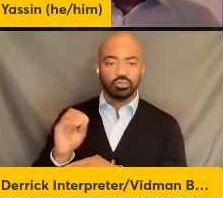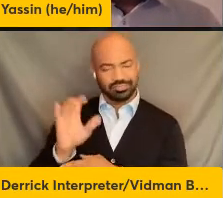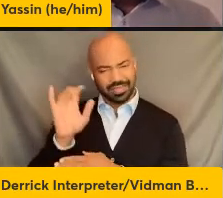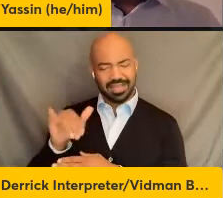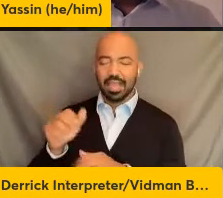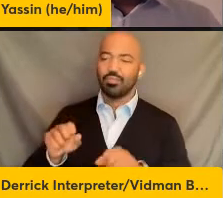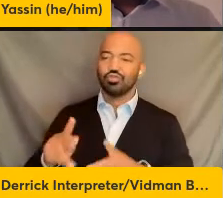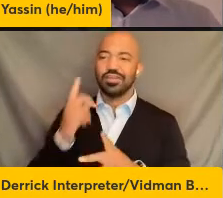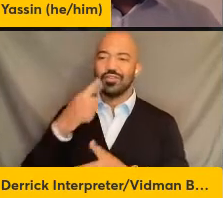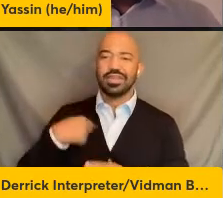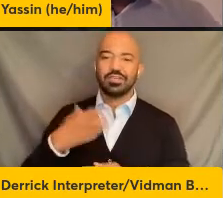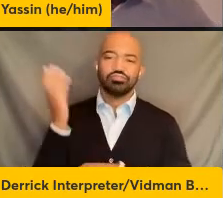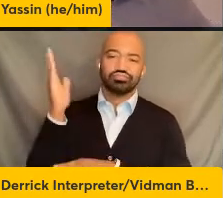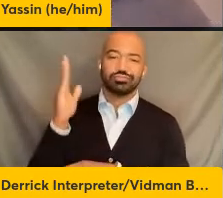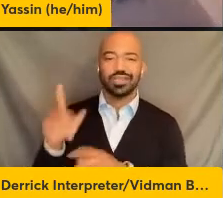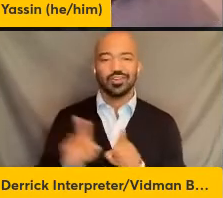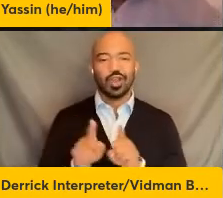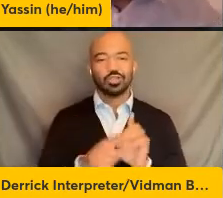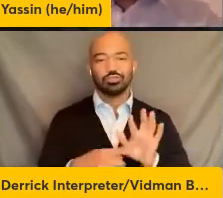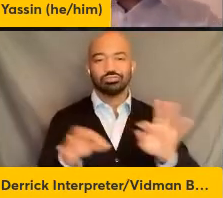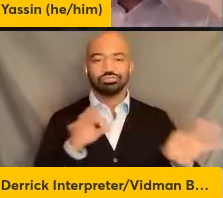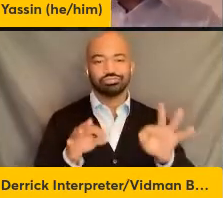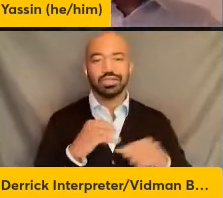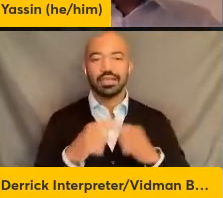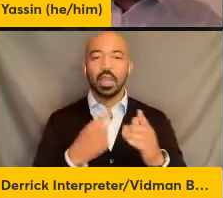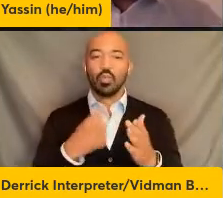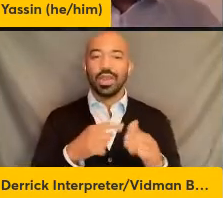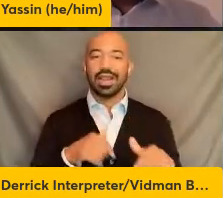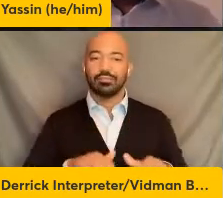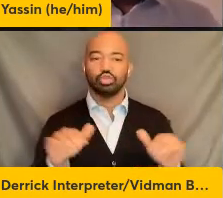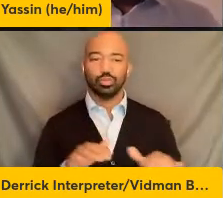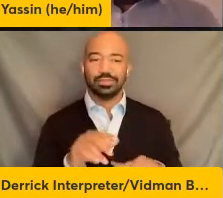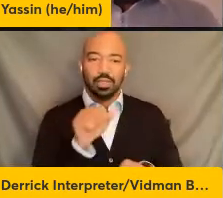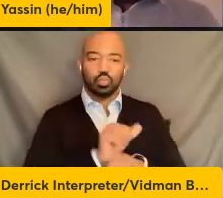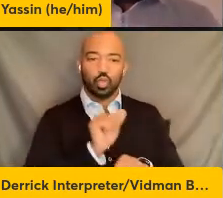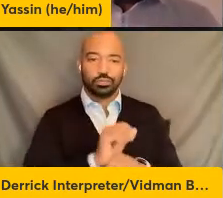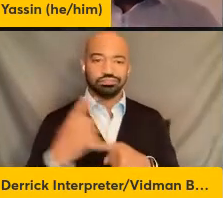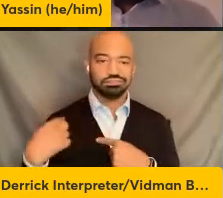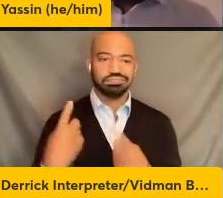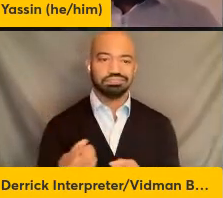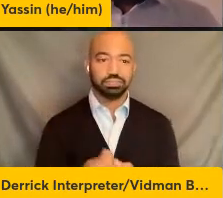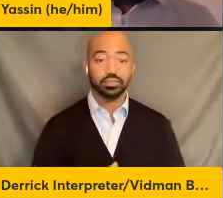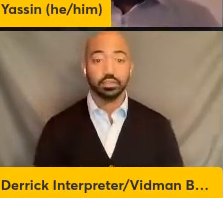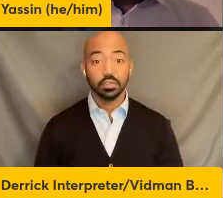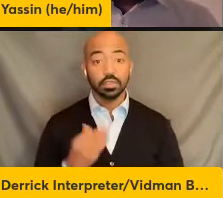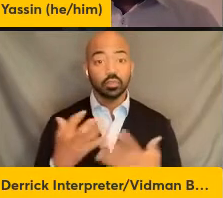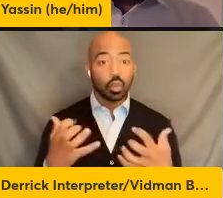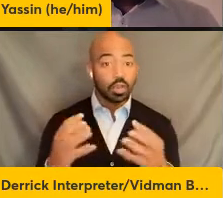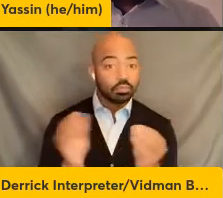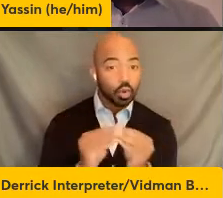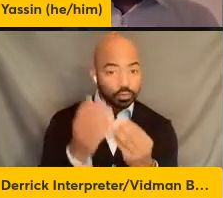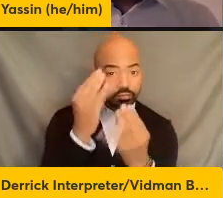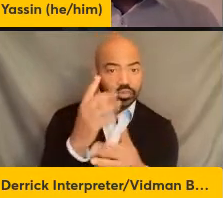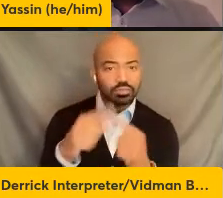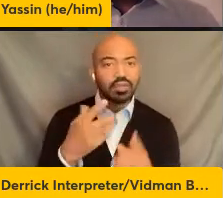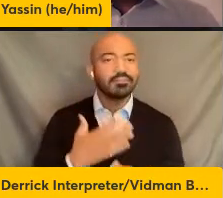to give you an idea about what I'm what I'm working on. If you are interested in hearing more about my journey as a black